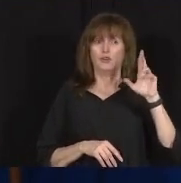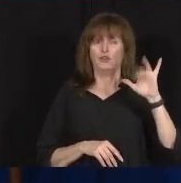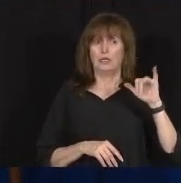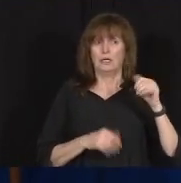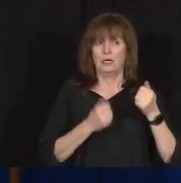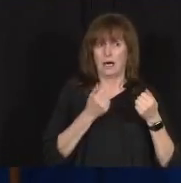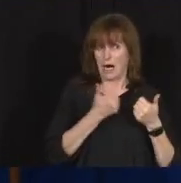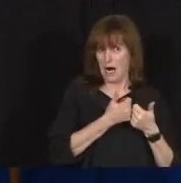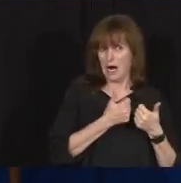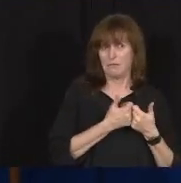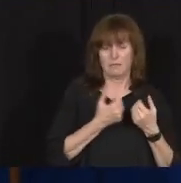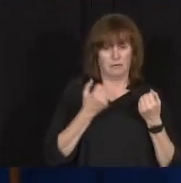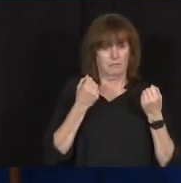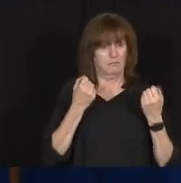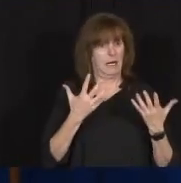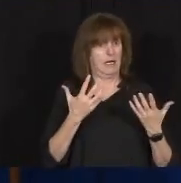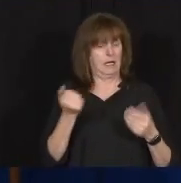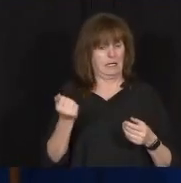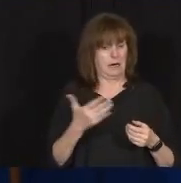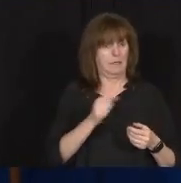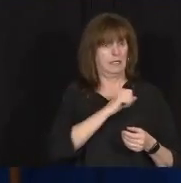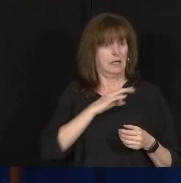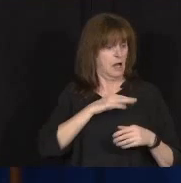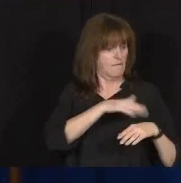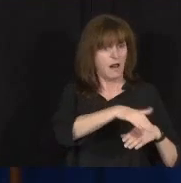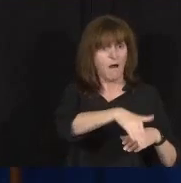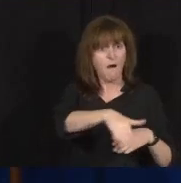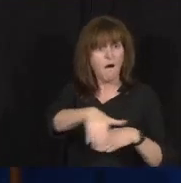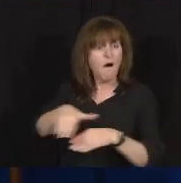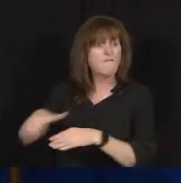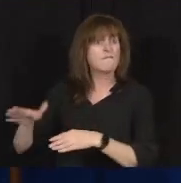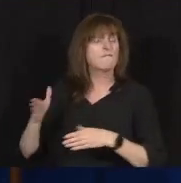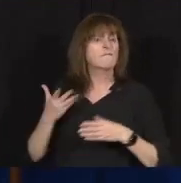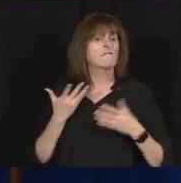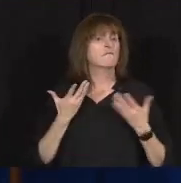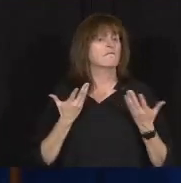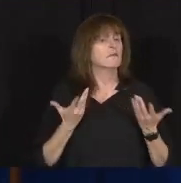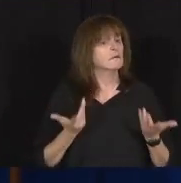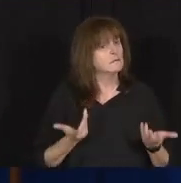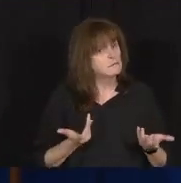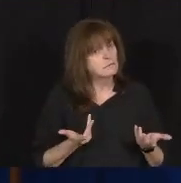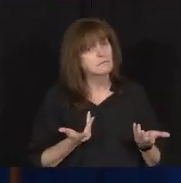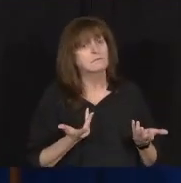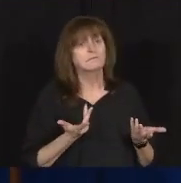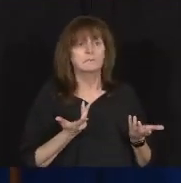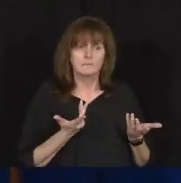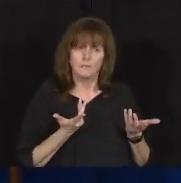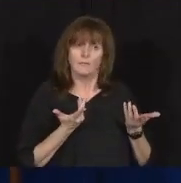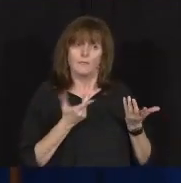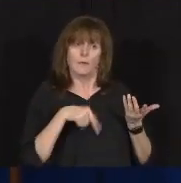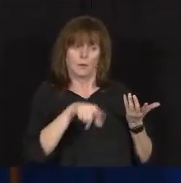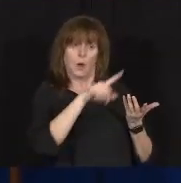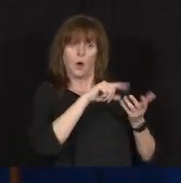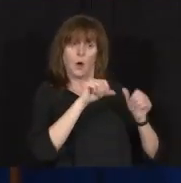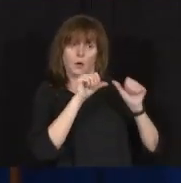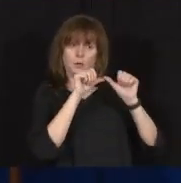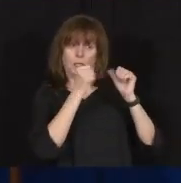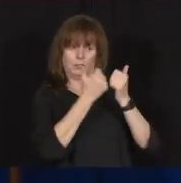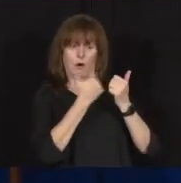many casino staff laid off. First of all, their agencies have a certain amount of money to work with within their parameters. Without visitors, they ru